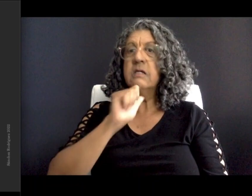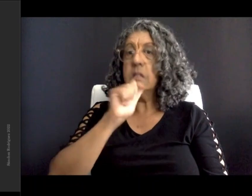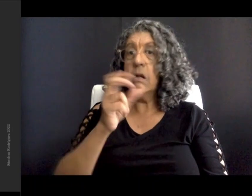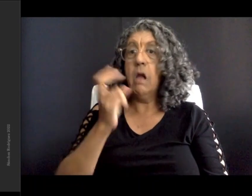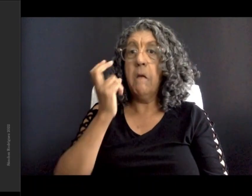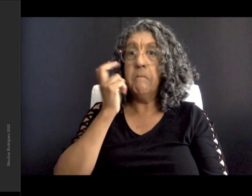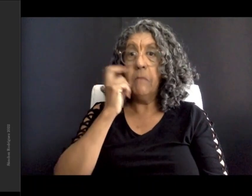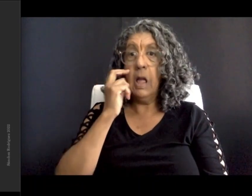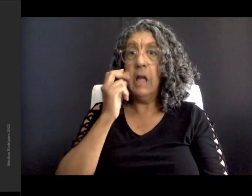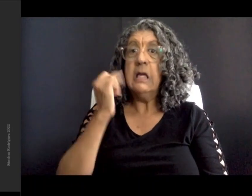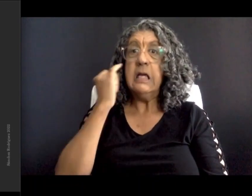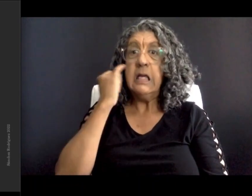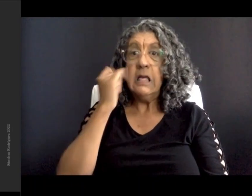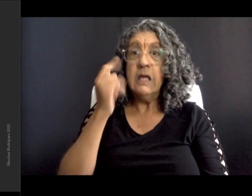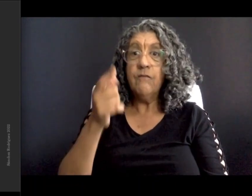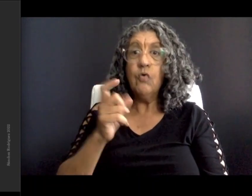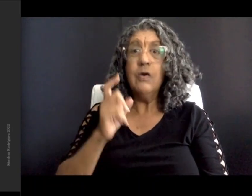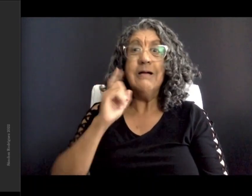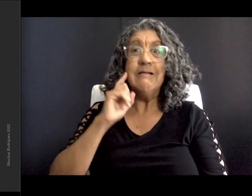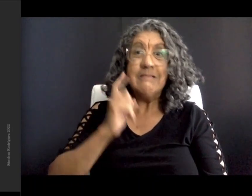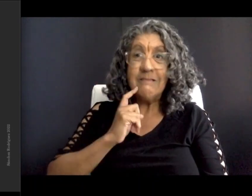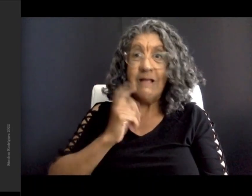So if you're deaf and you're not blind